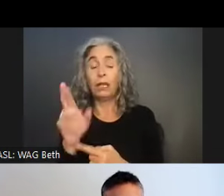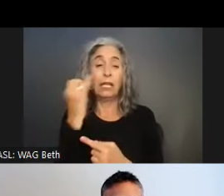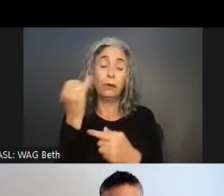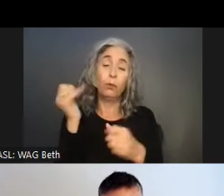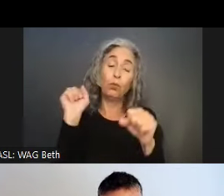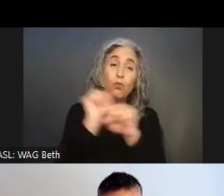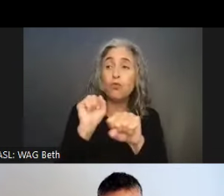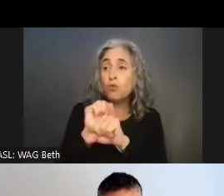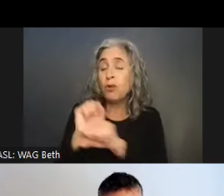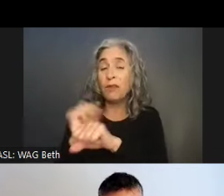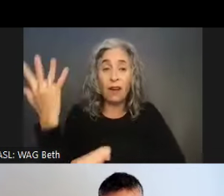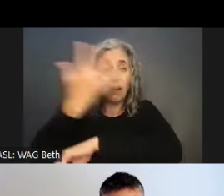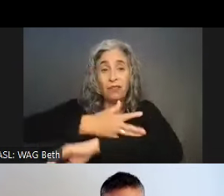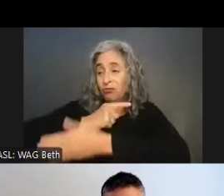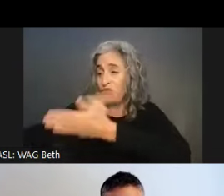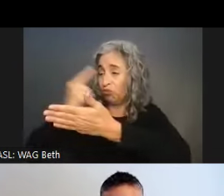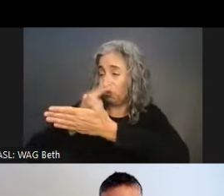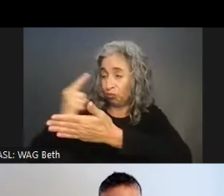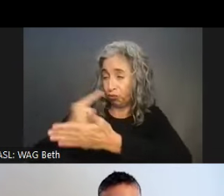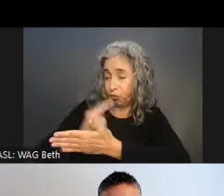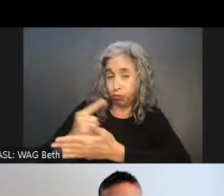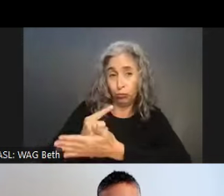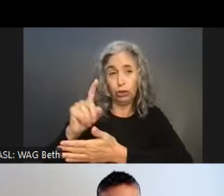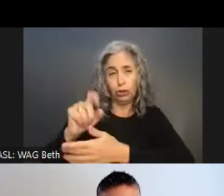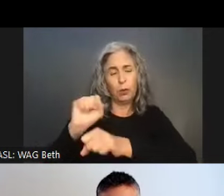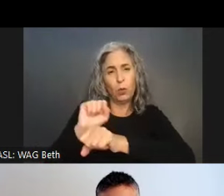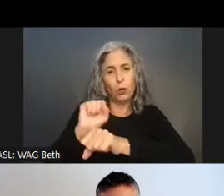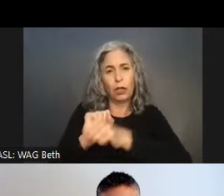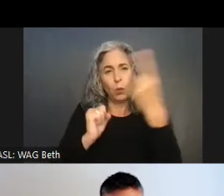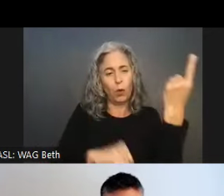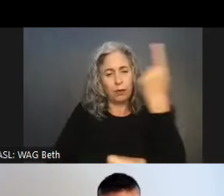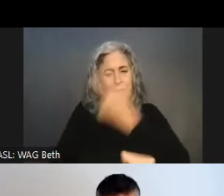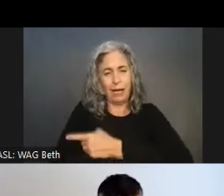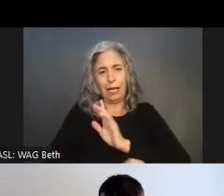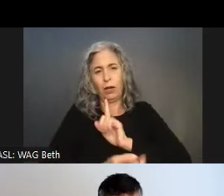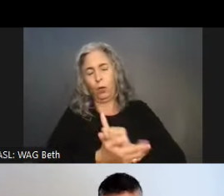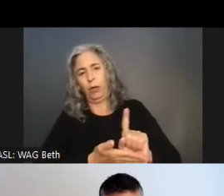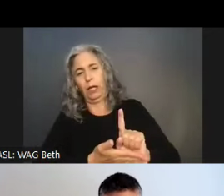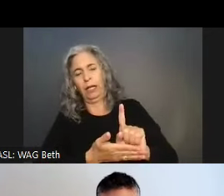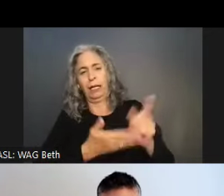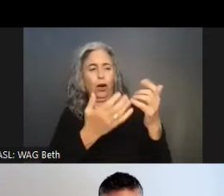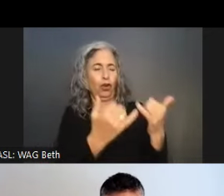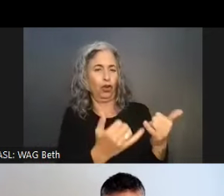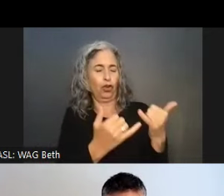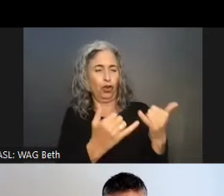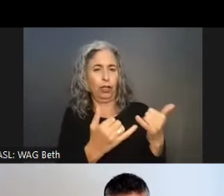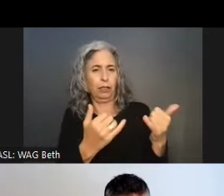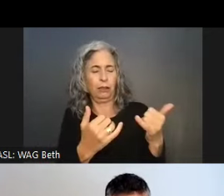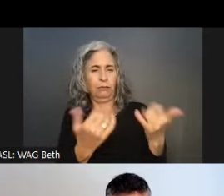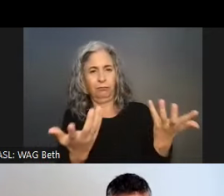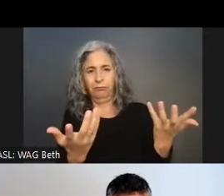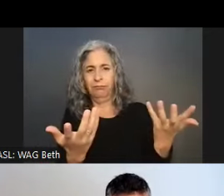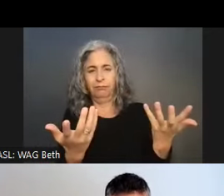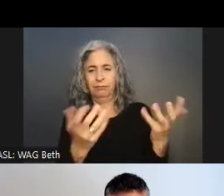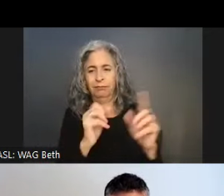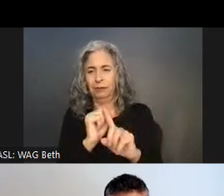five days a week, we should be working one day a week in our current context.